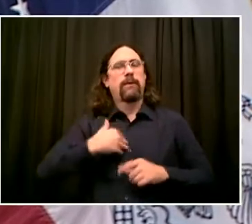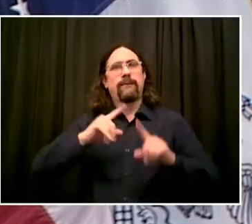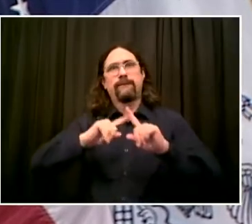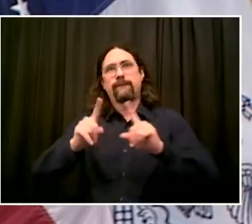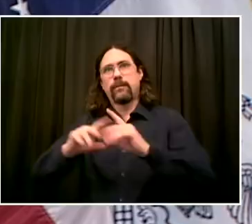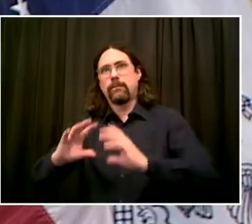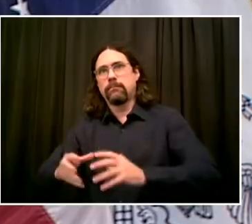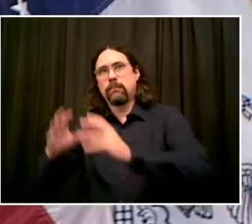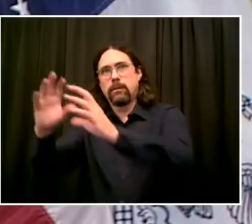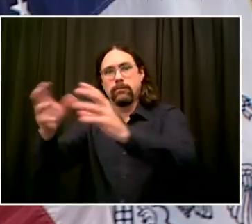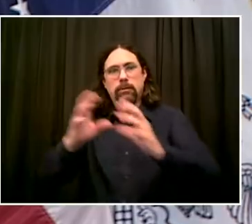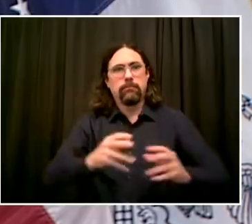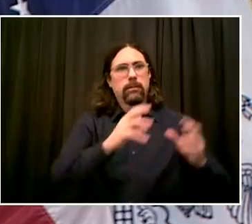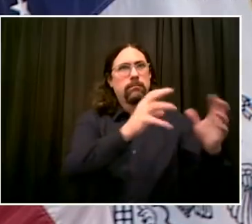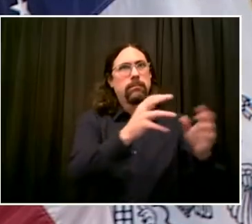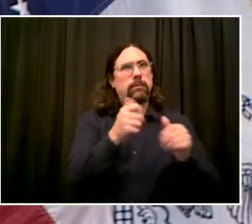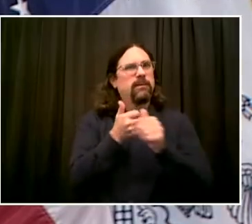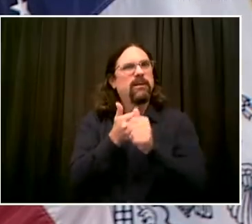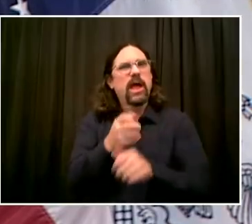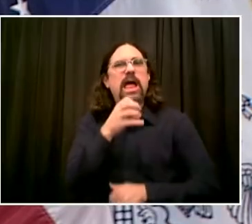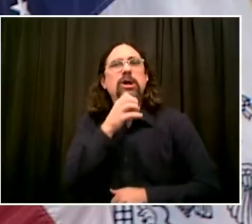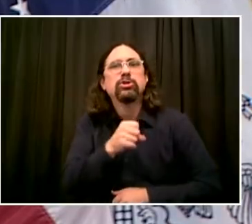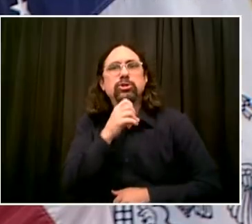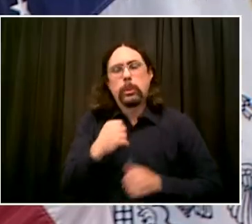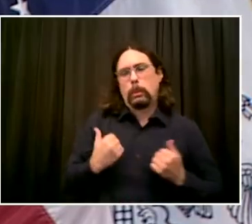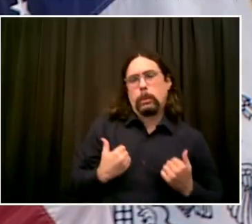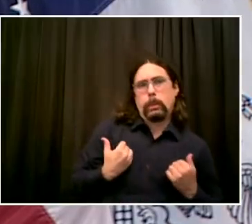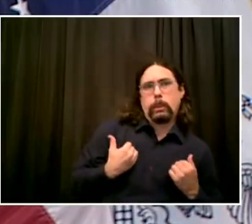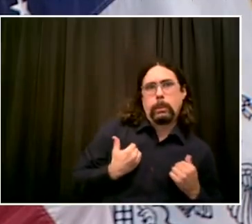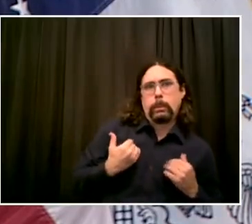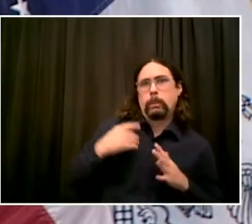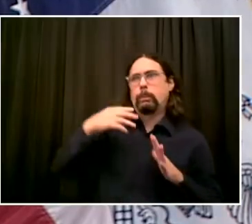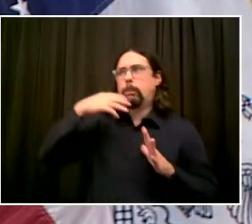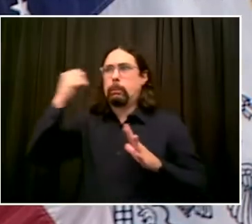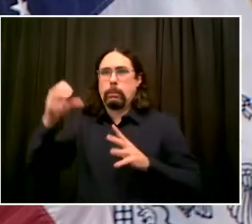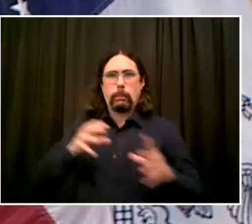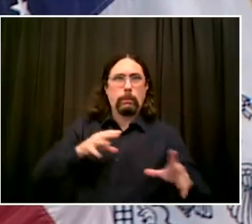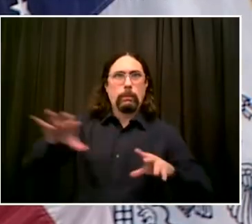KINDERGARTEN TEIHTGH GRADE. SPACE IS CRITICAL, WE